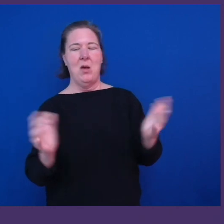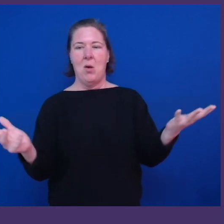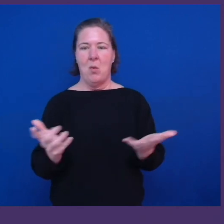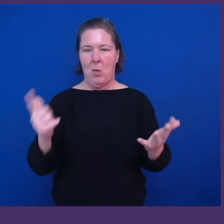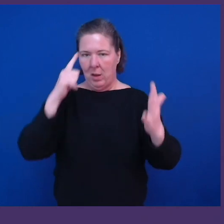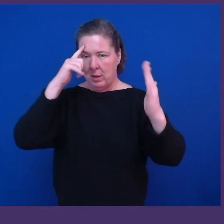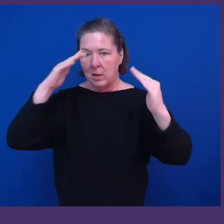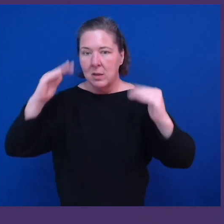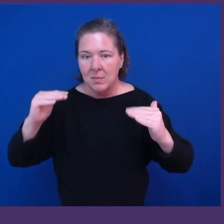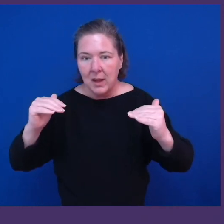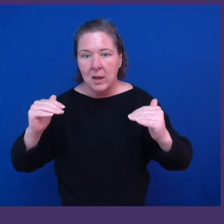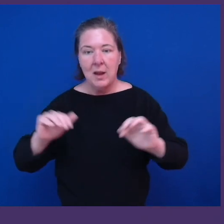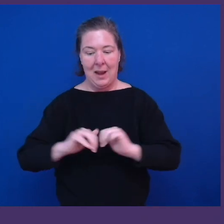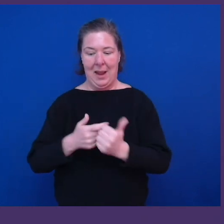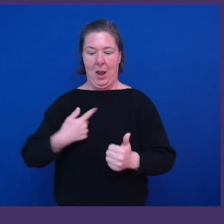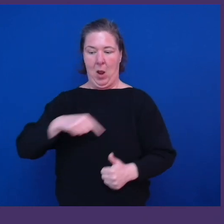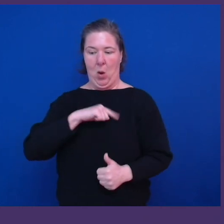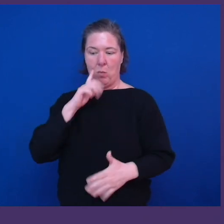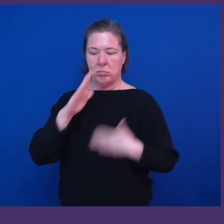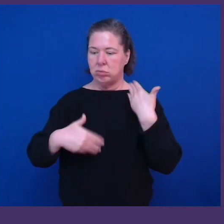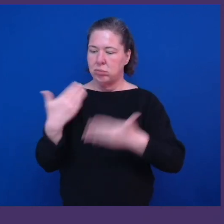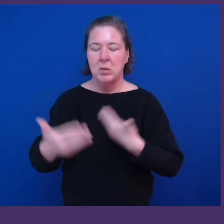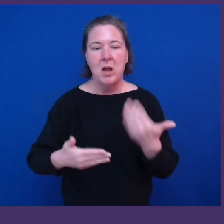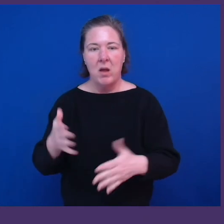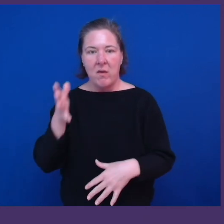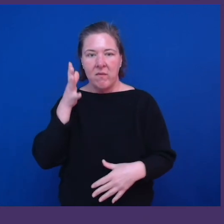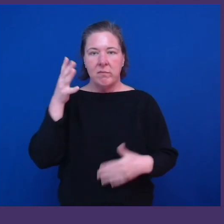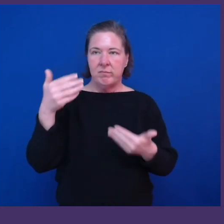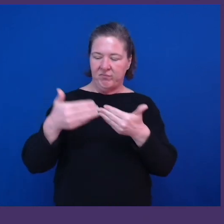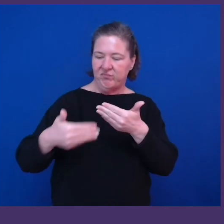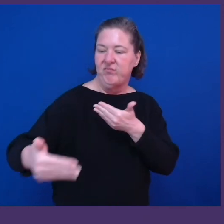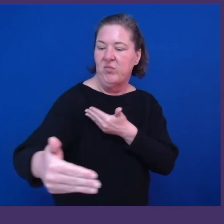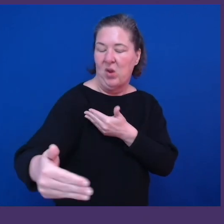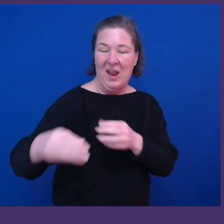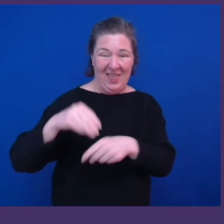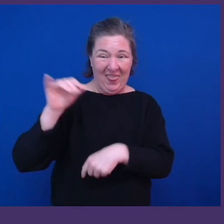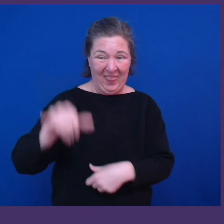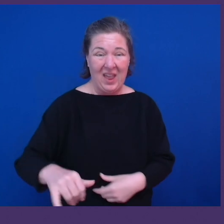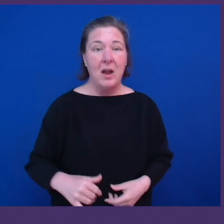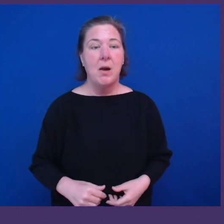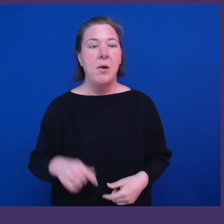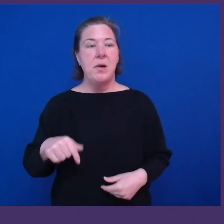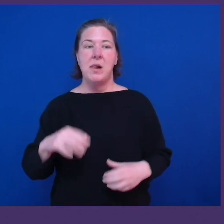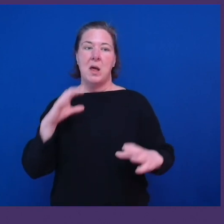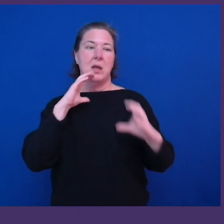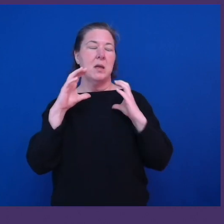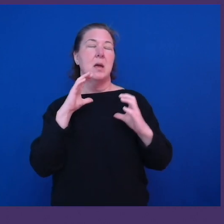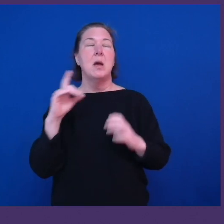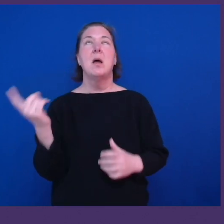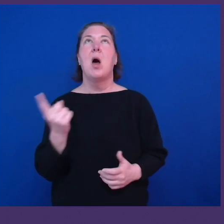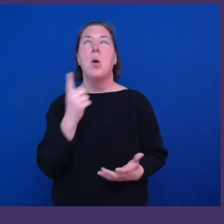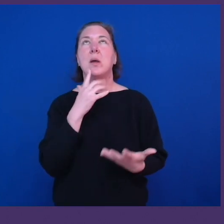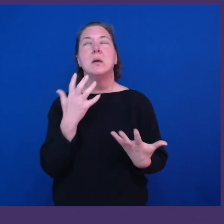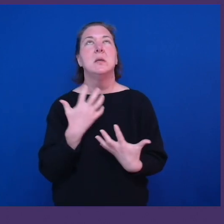and how we can move things forward in that space. This conversation is always so rich, and so I have anxiety